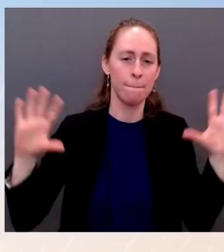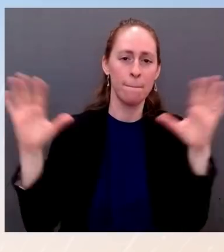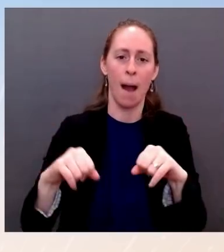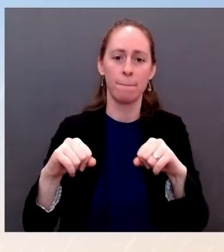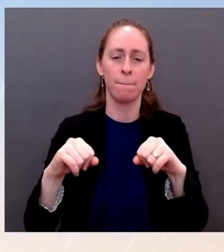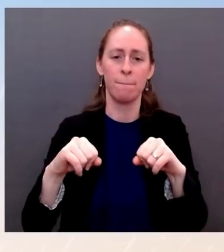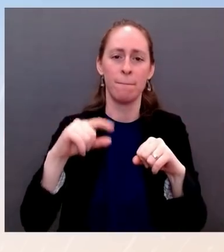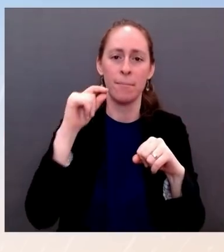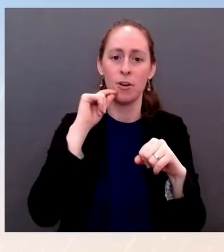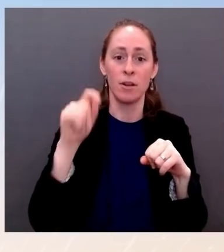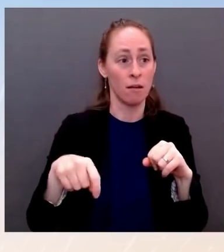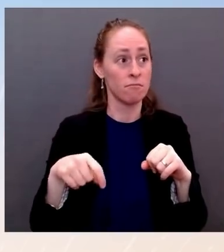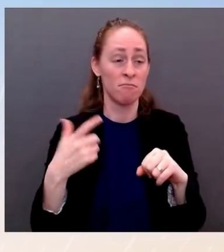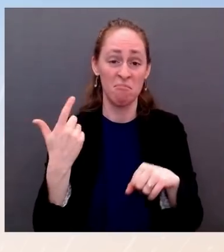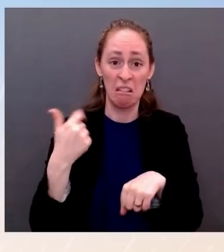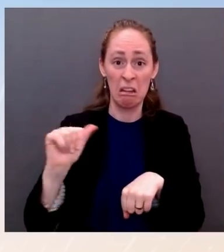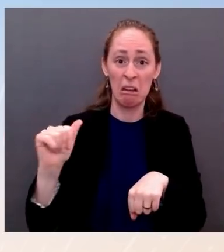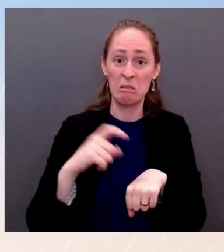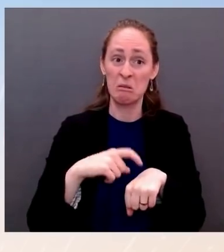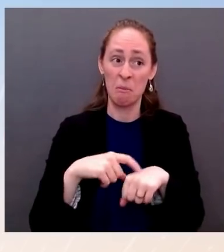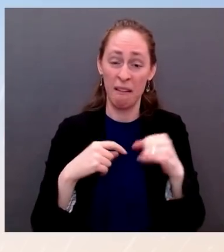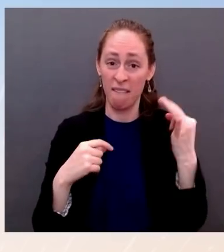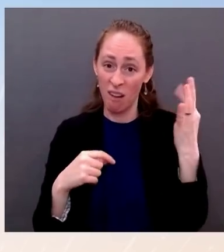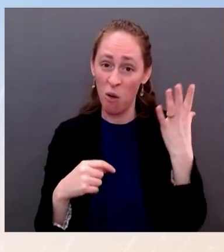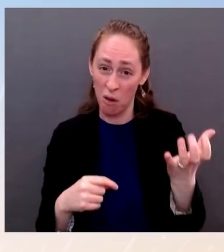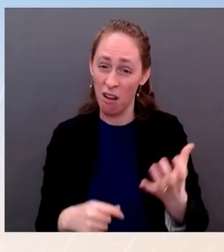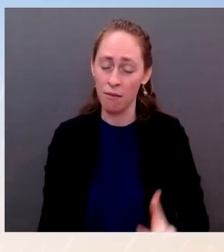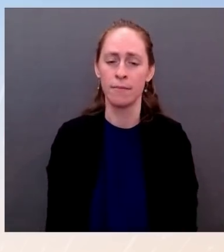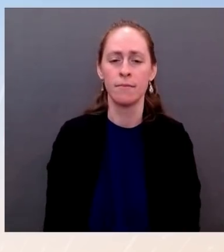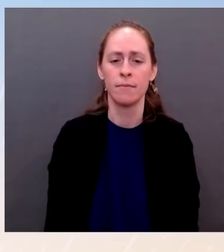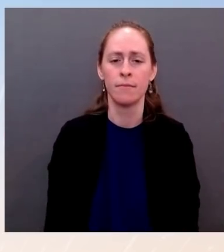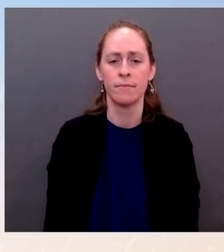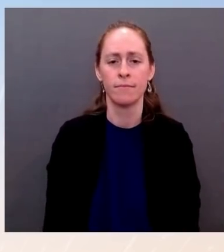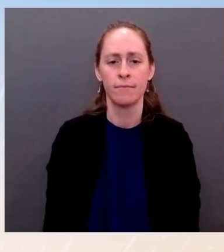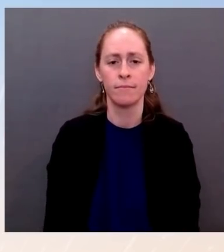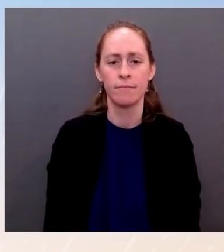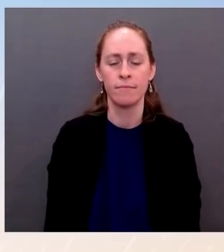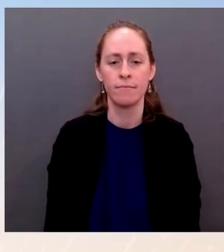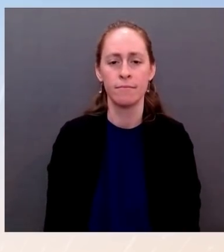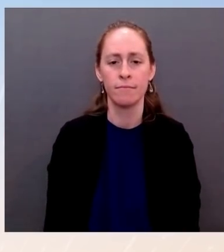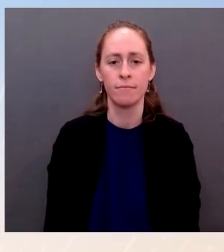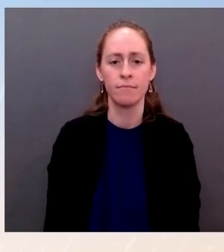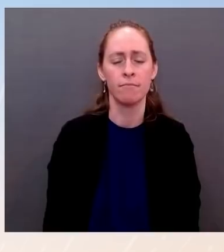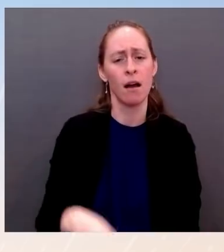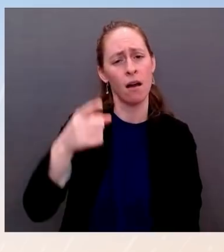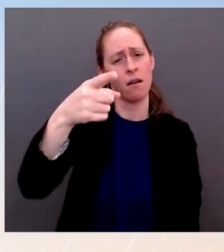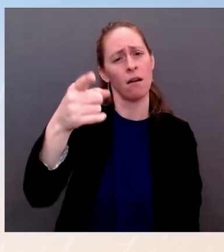If you look at the course of the past few months, as we have said, we predict there will be a buildup of this kind.